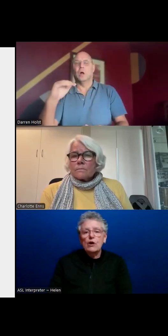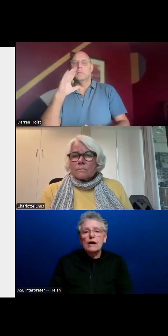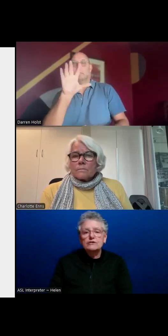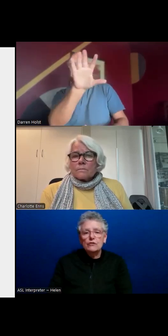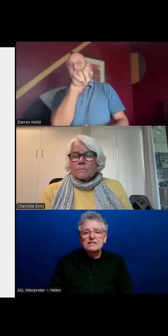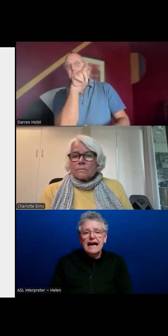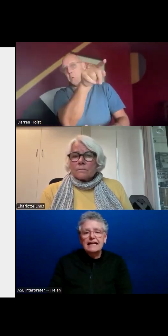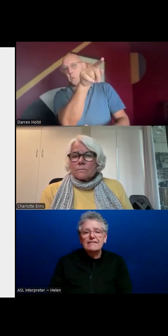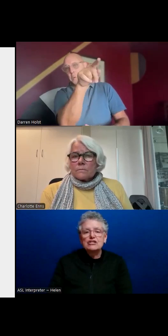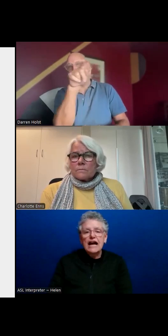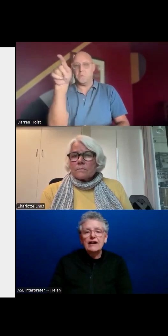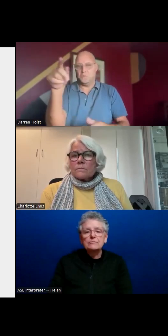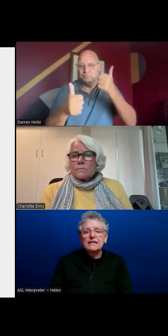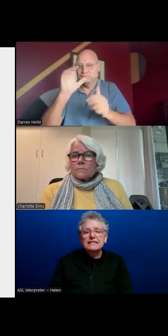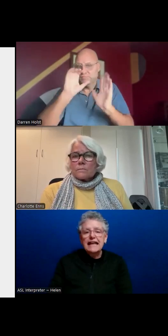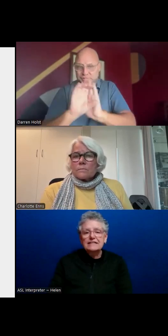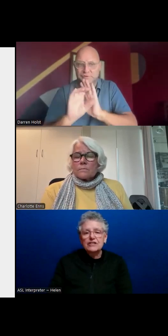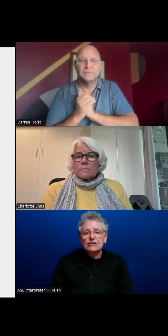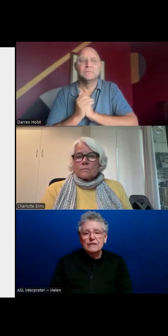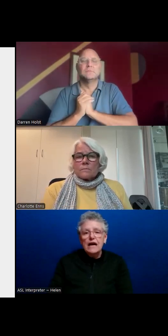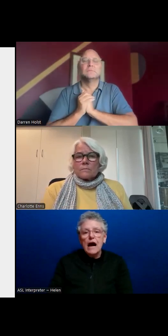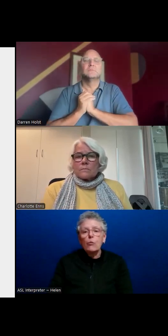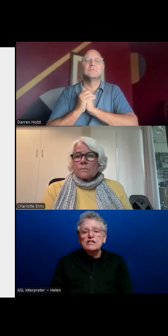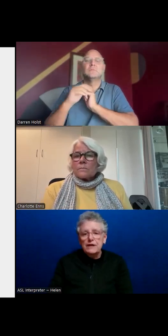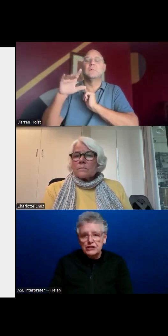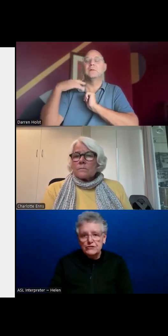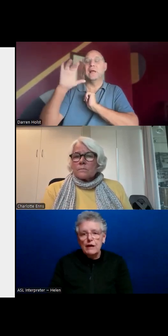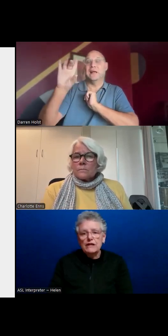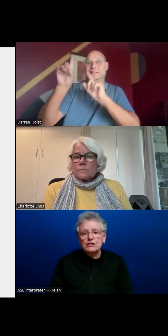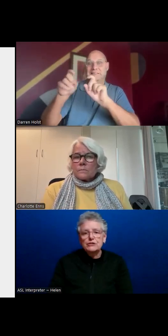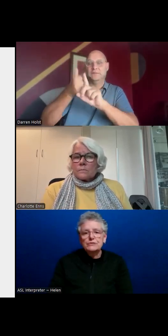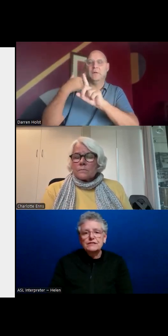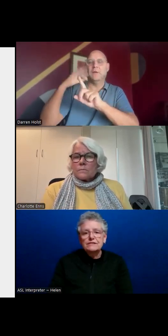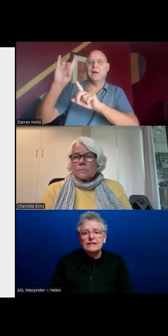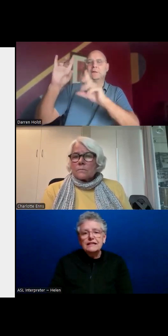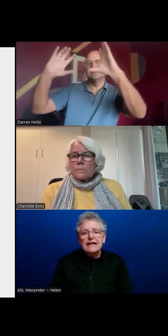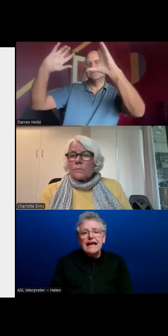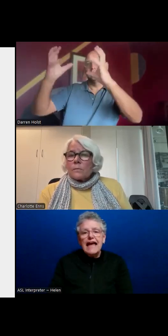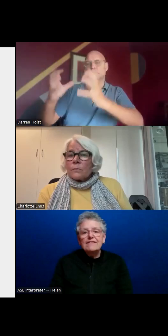So the video will show the signing and the child picks an answer of which picture they want to choose.